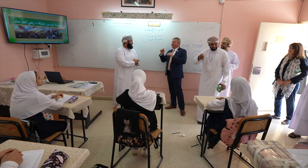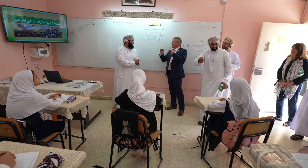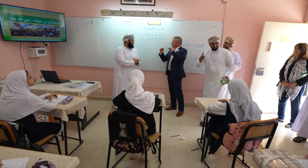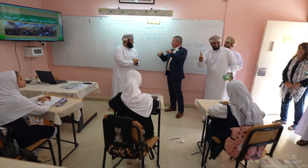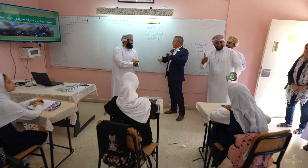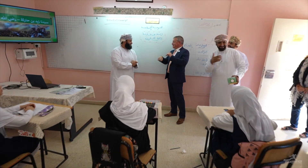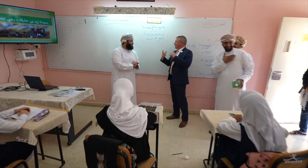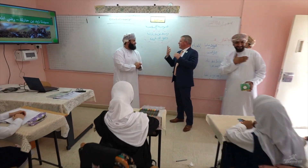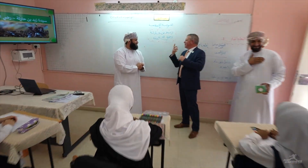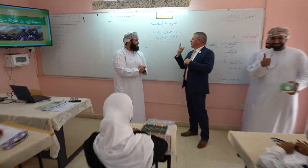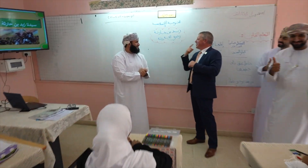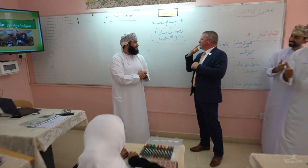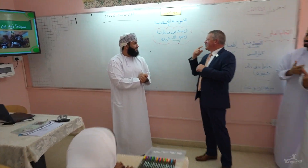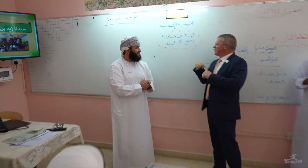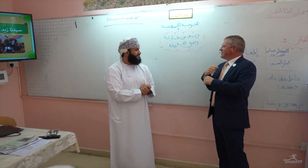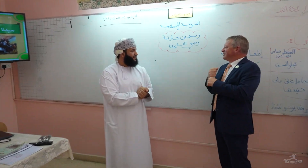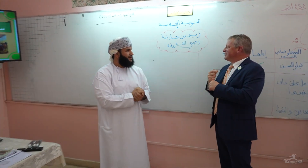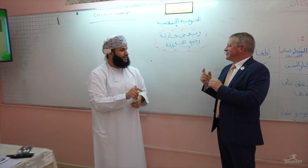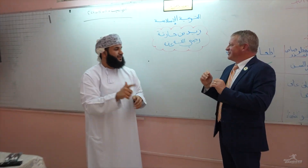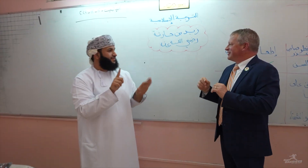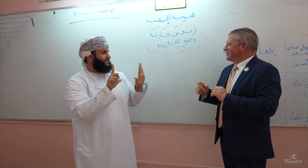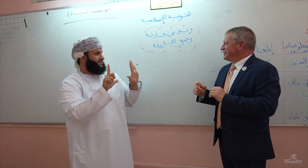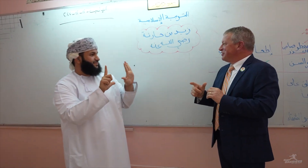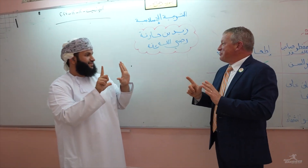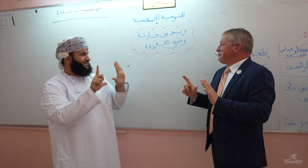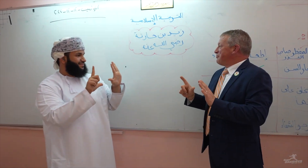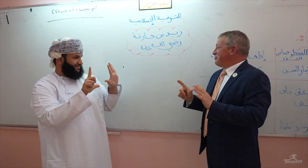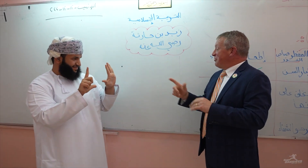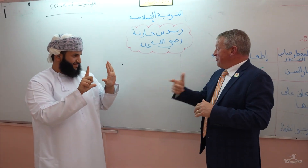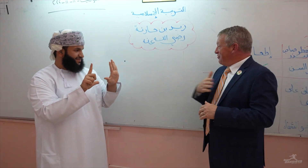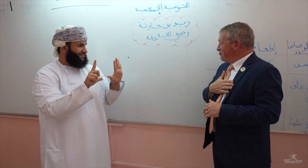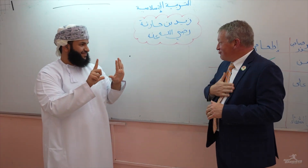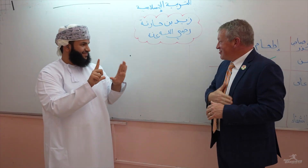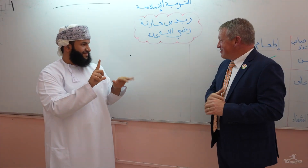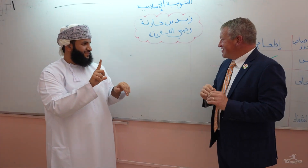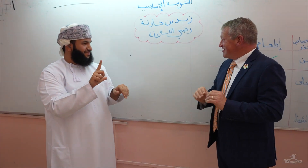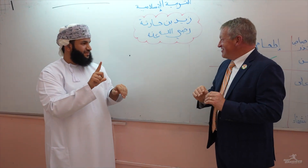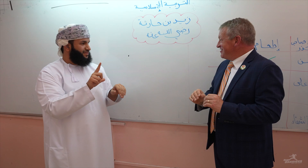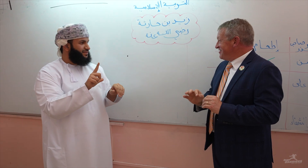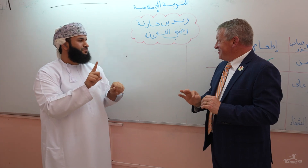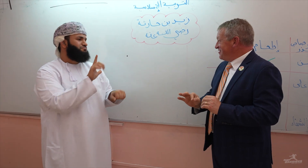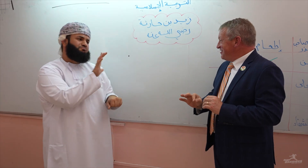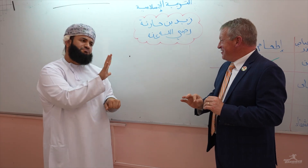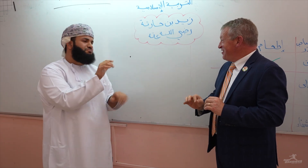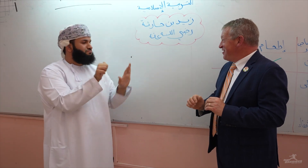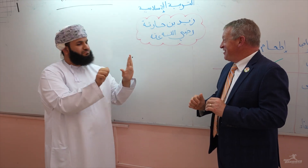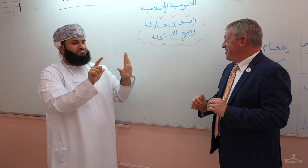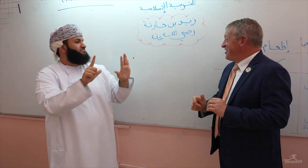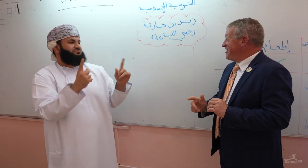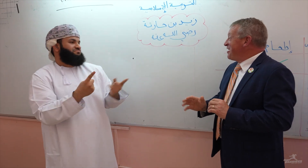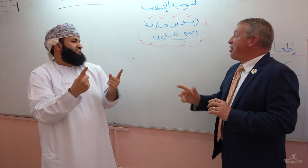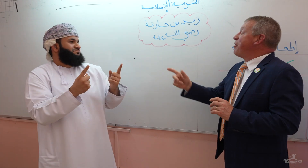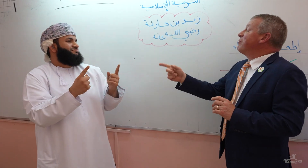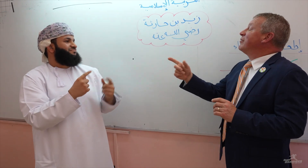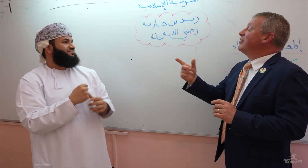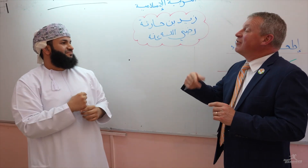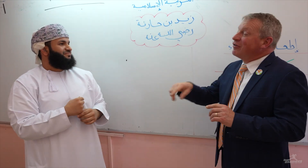How many years have you been teaching? Seven years. So you must enjoy teaching then! Well, I’d say six or seven years actually.